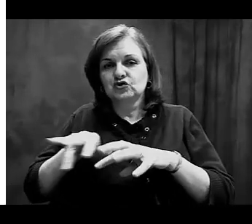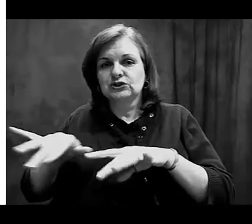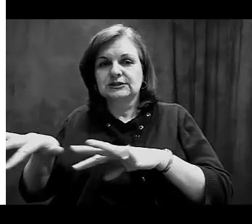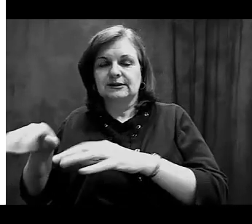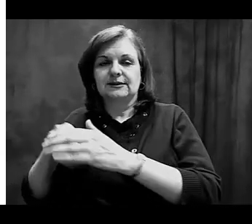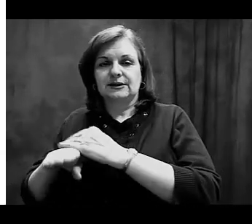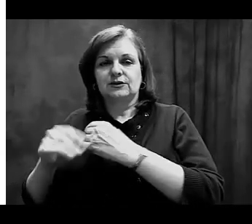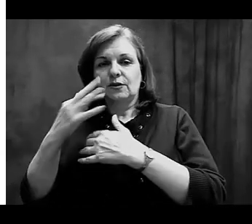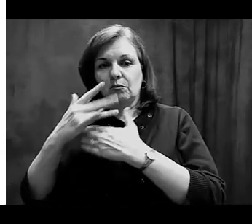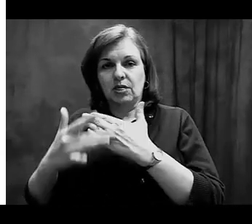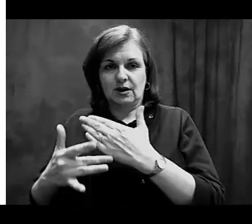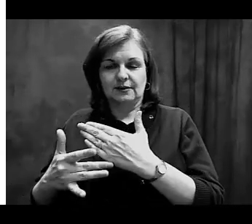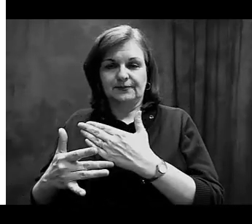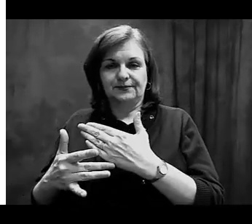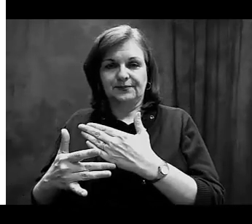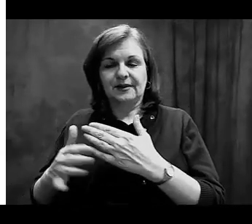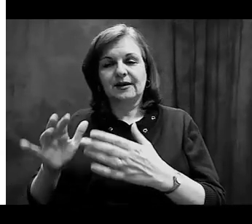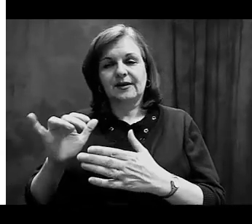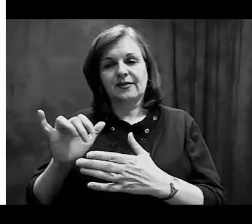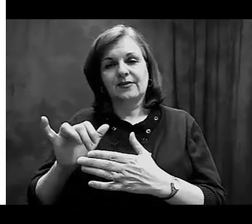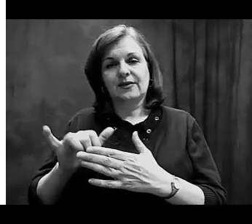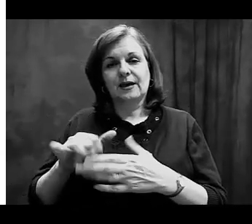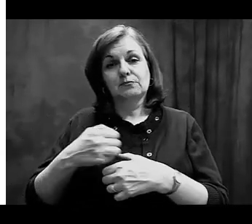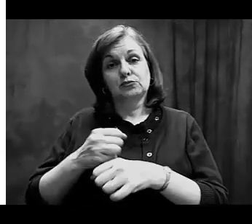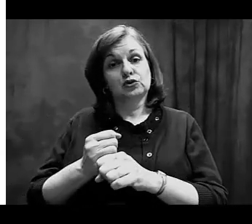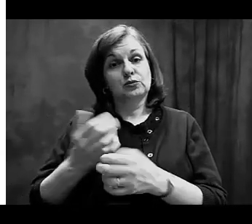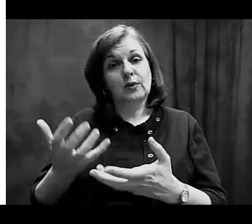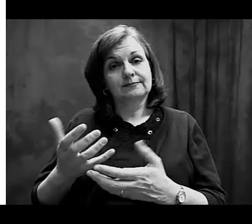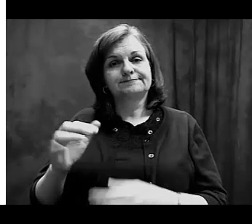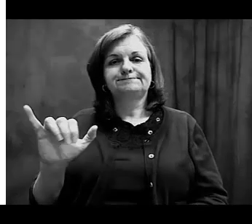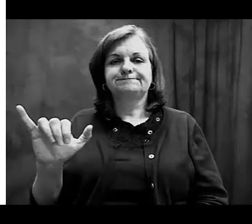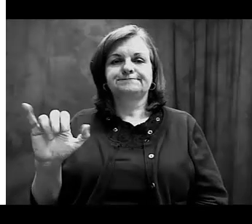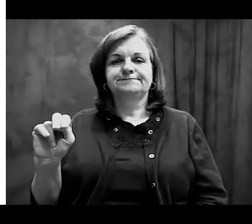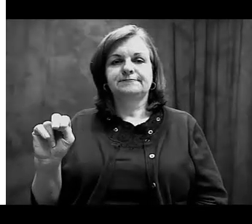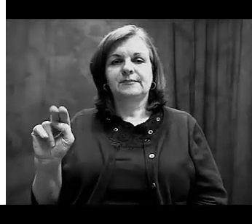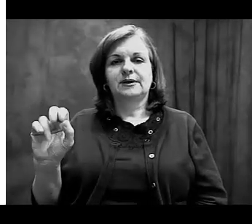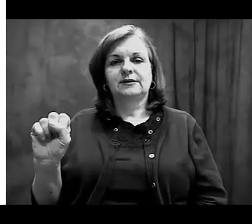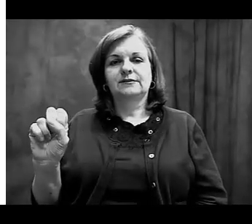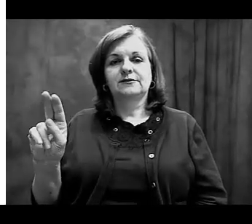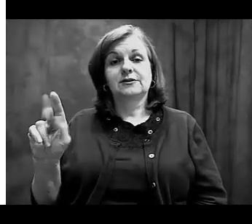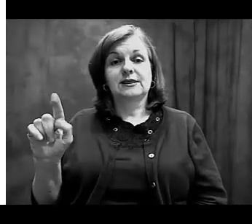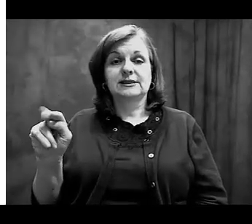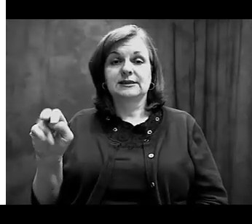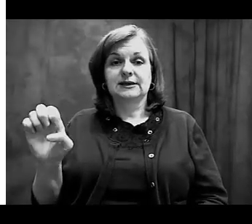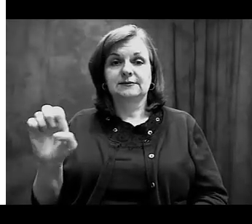and here we look at this associated with the production of insulin